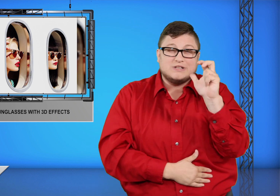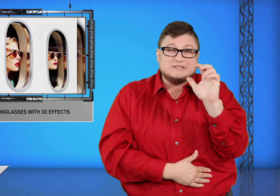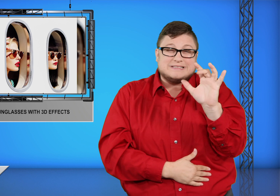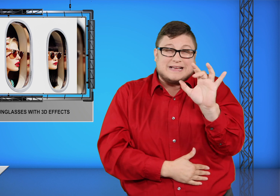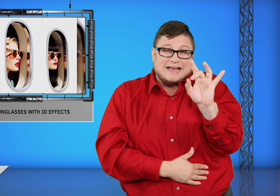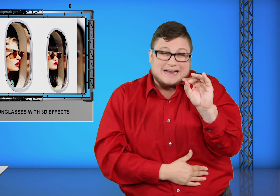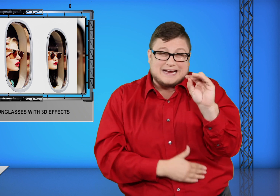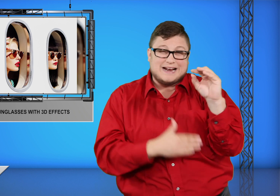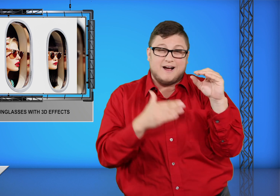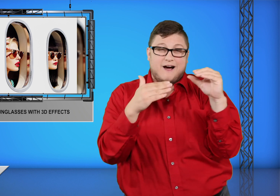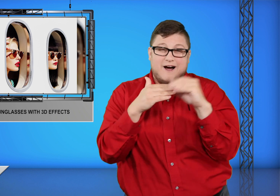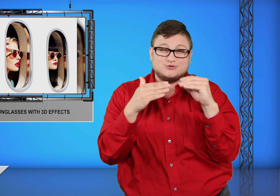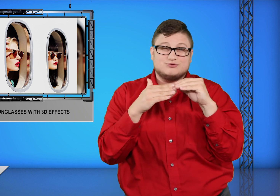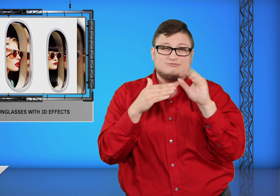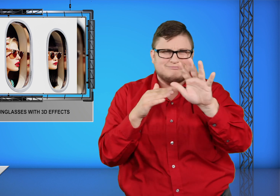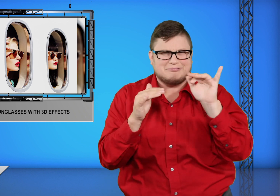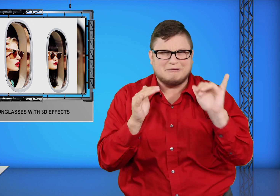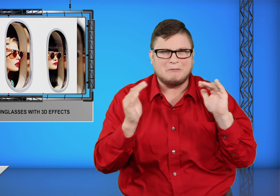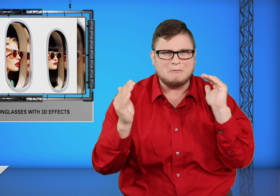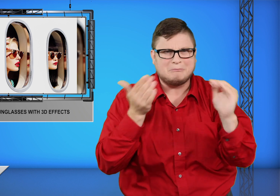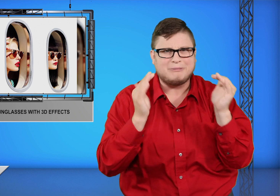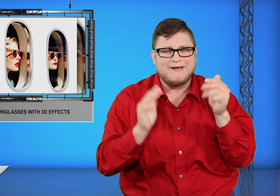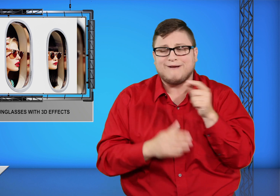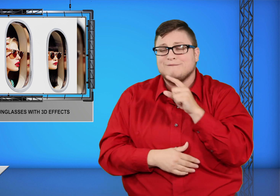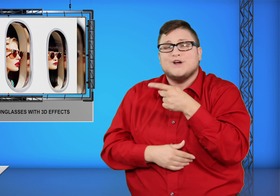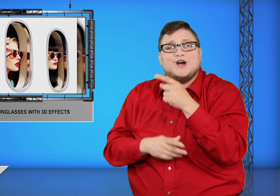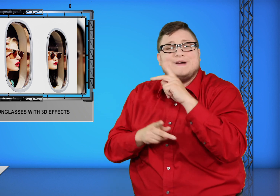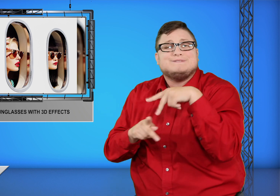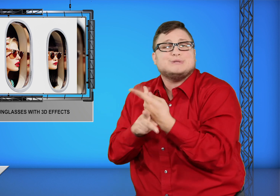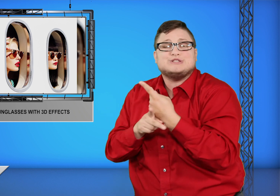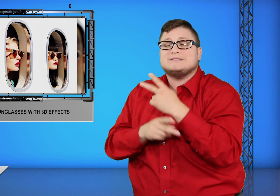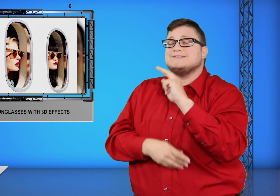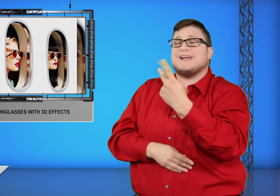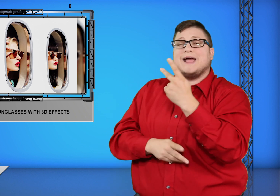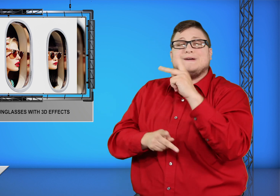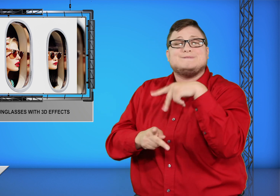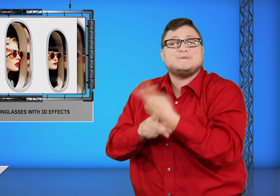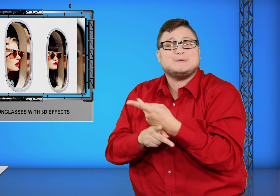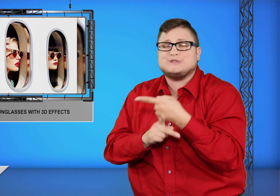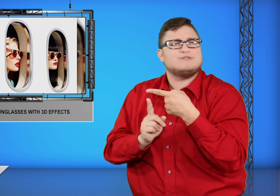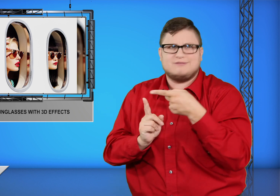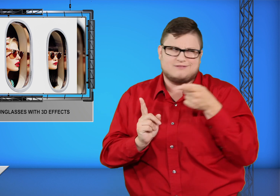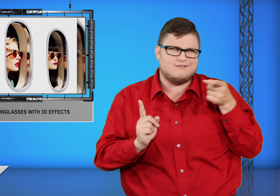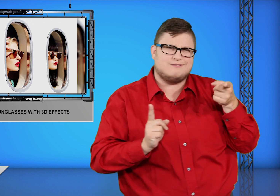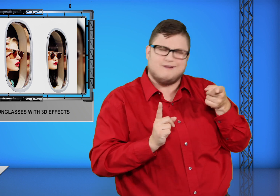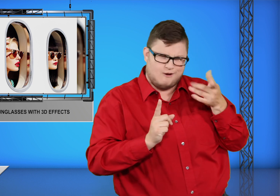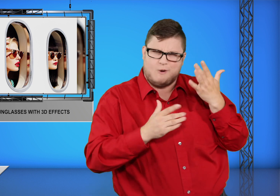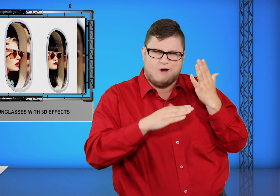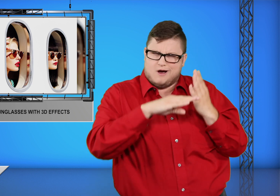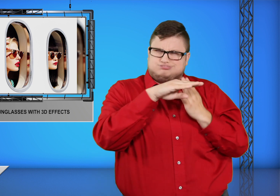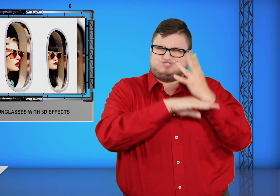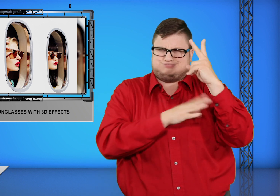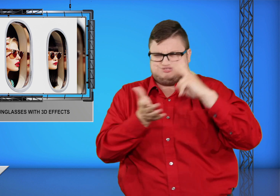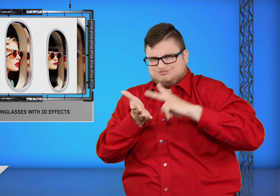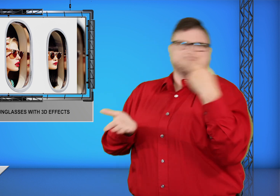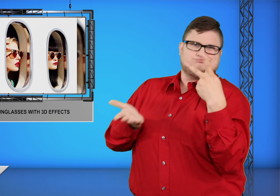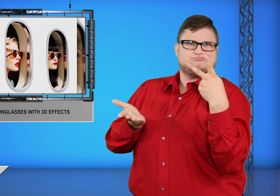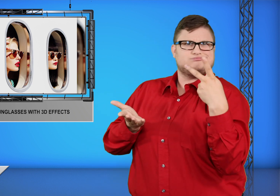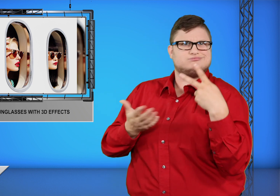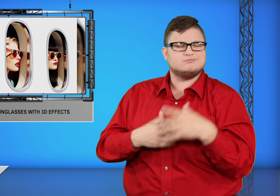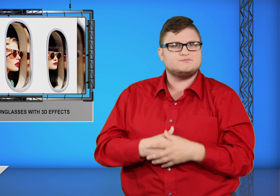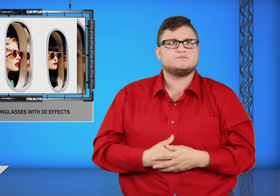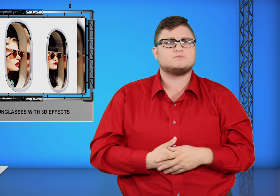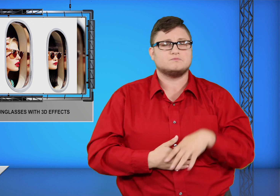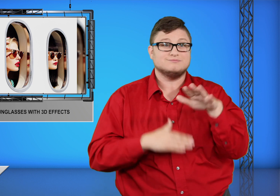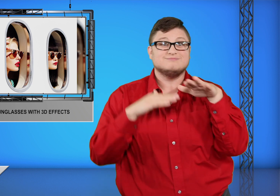At $380, it's more than double the cost of its previous version.